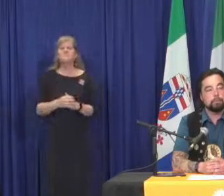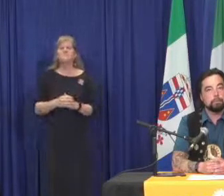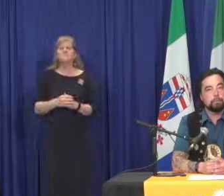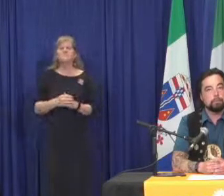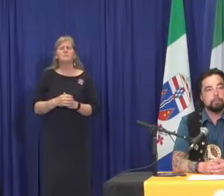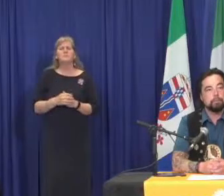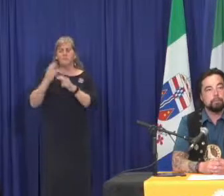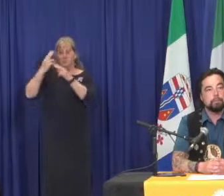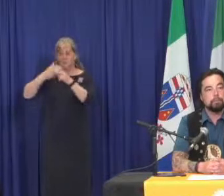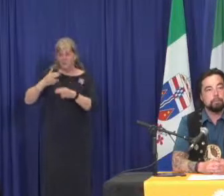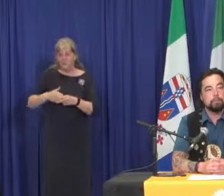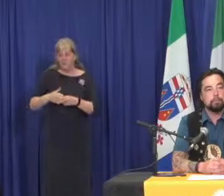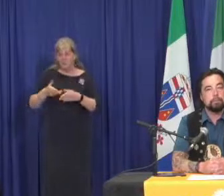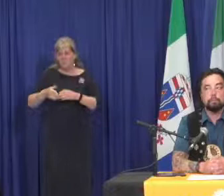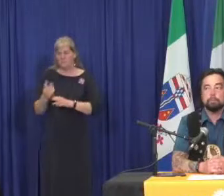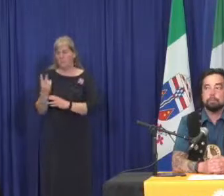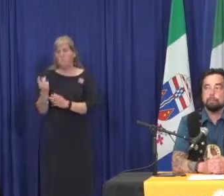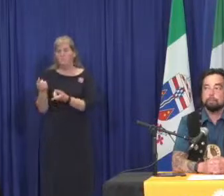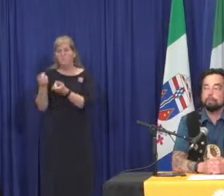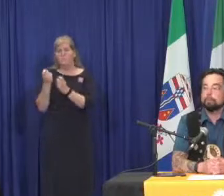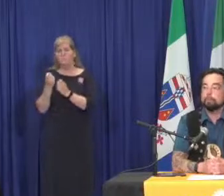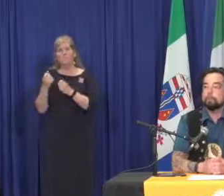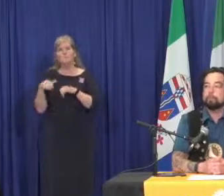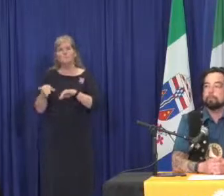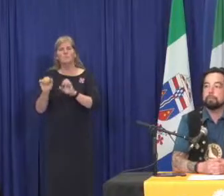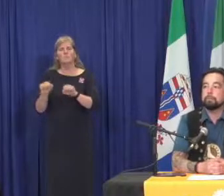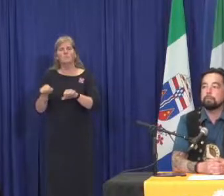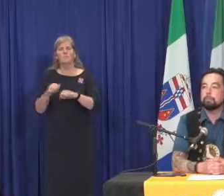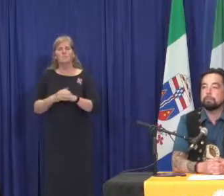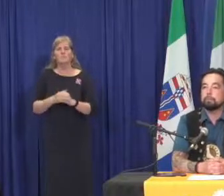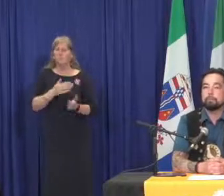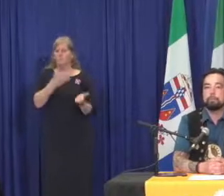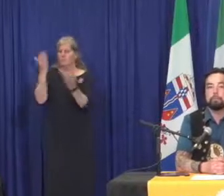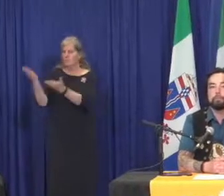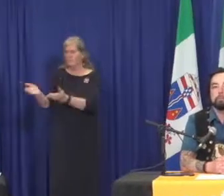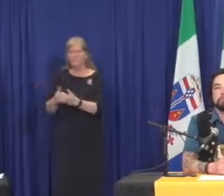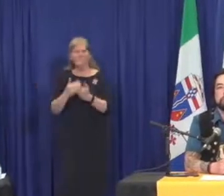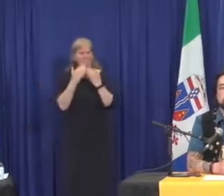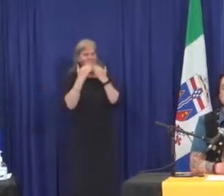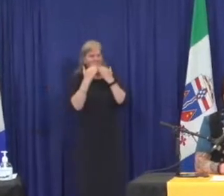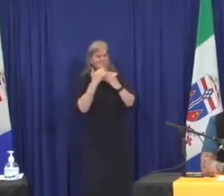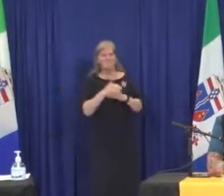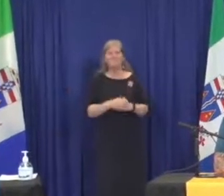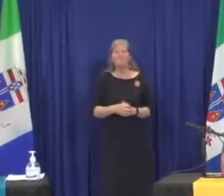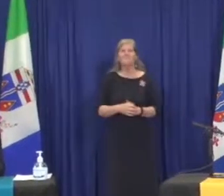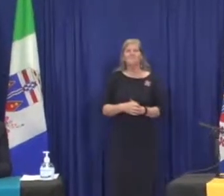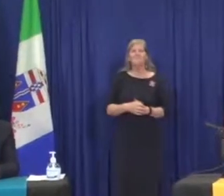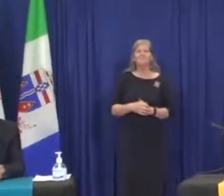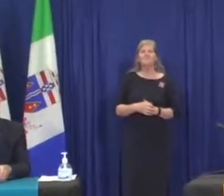questions from reporters and will call you by name. Premier silver?